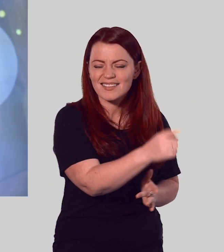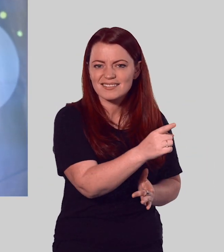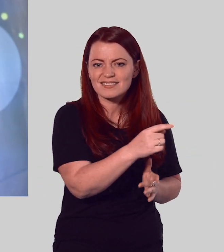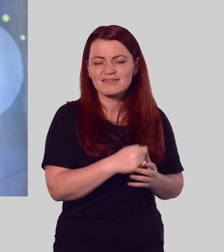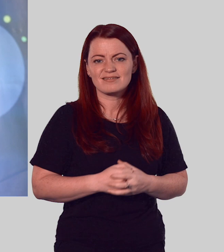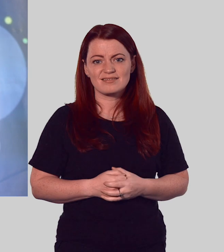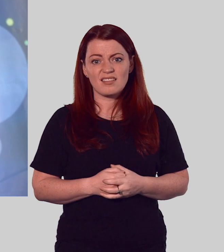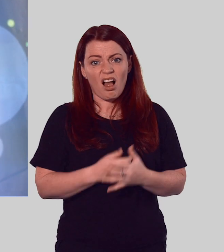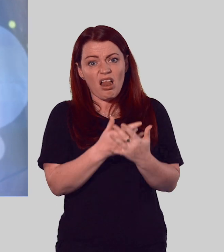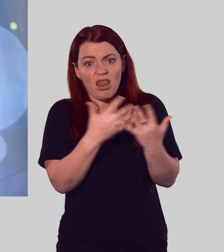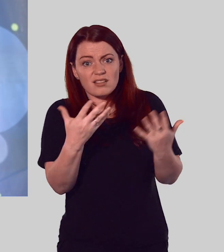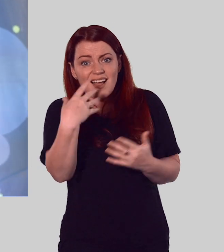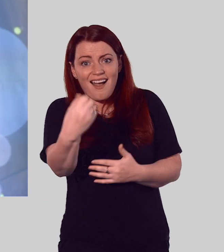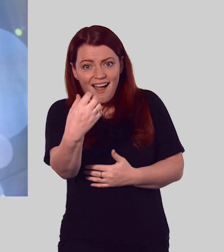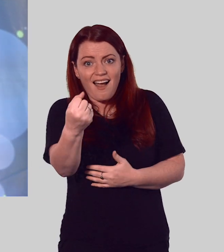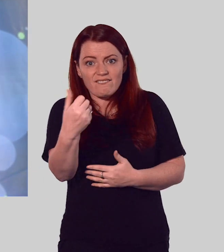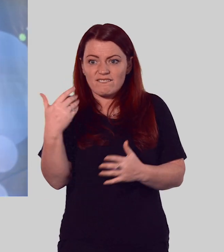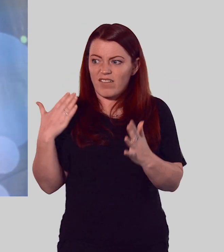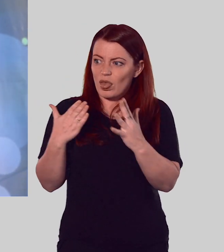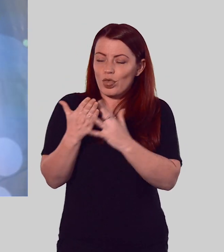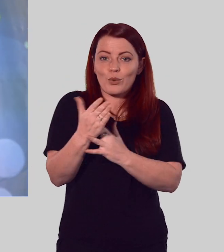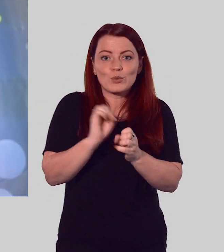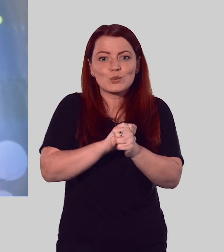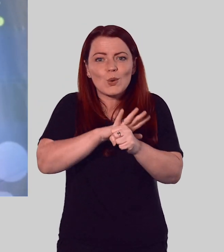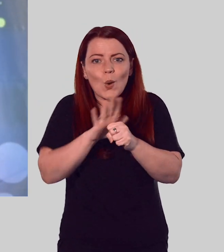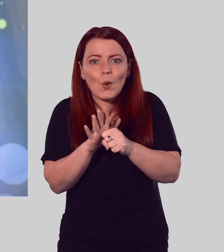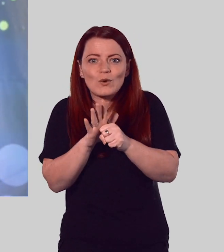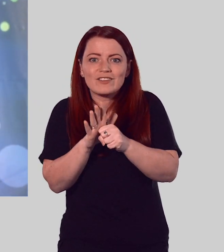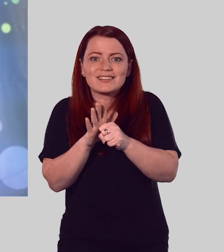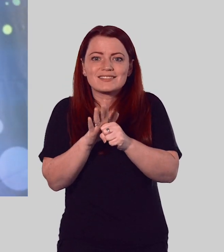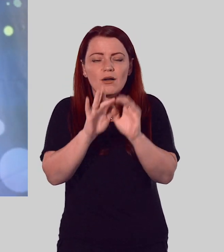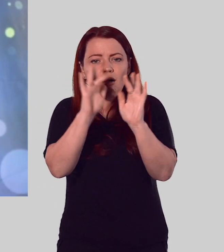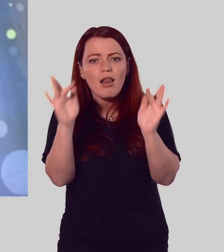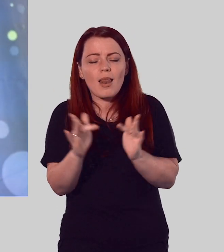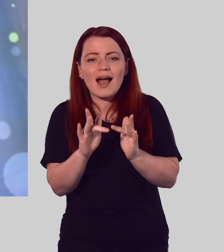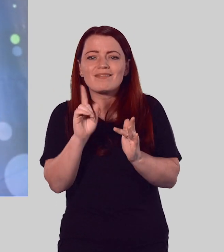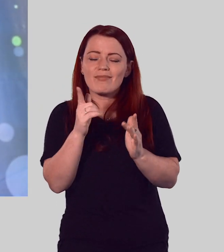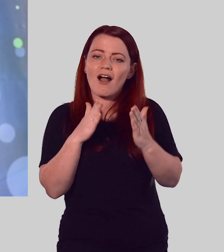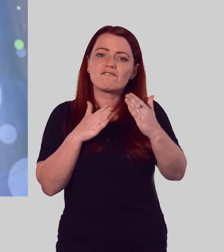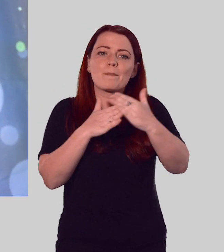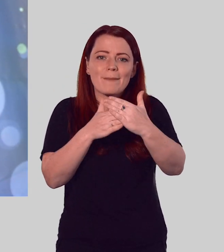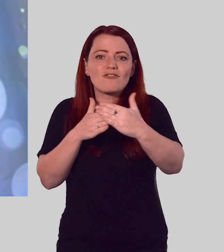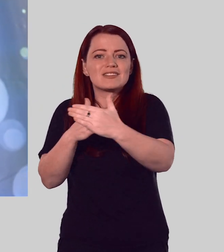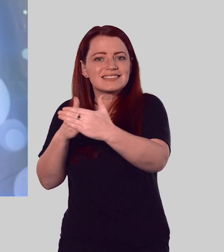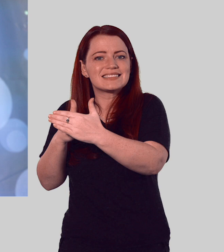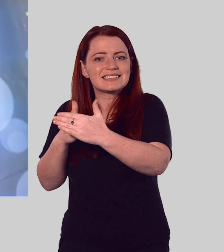have gone online during Covid19, there are barriers to participation such as